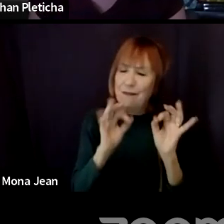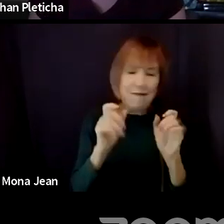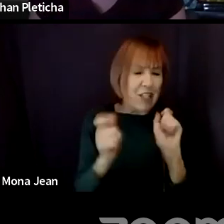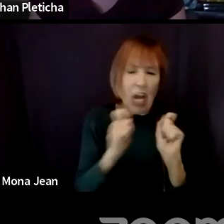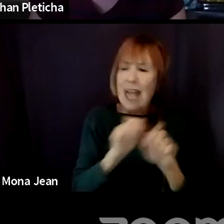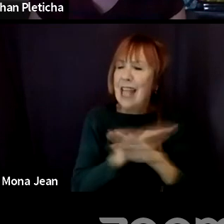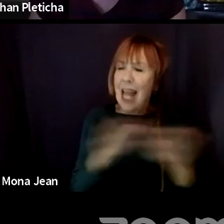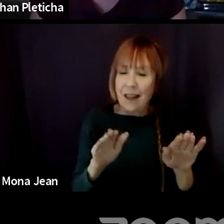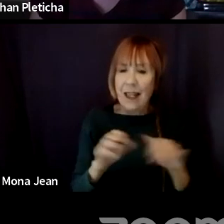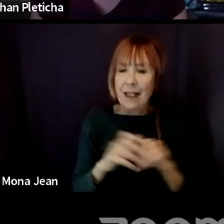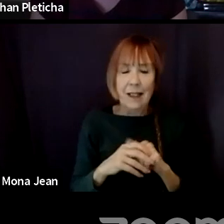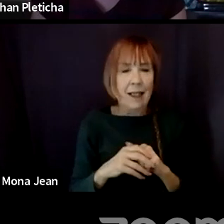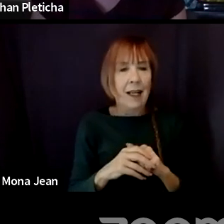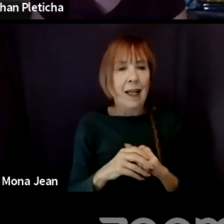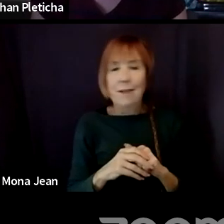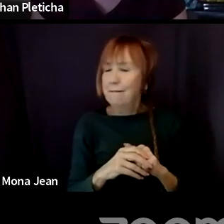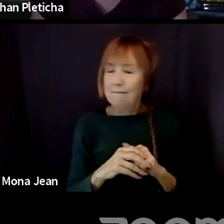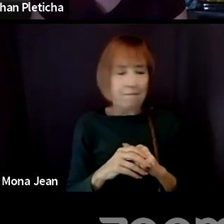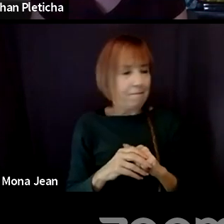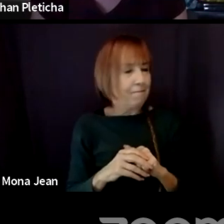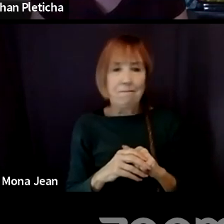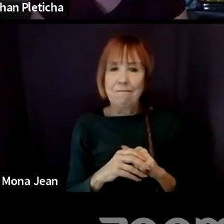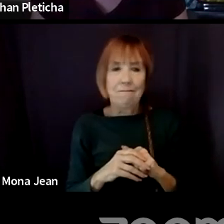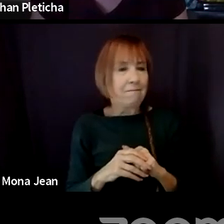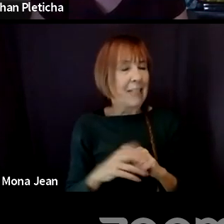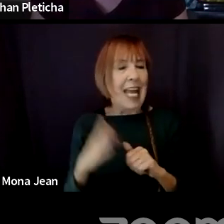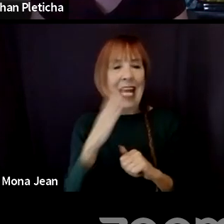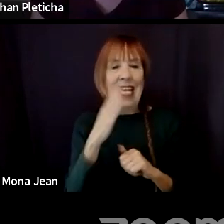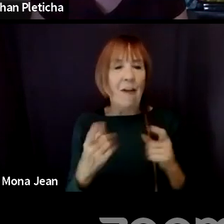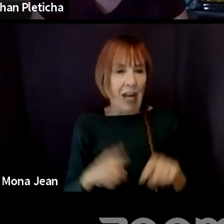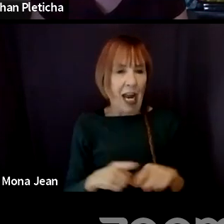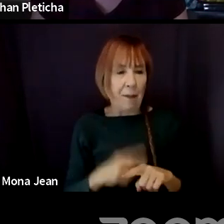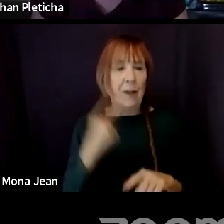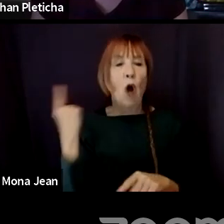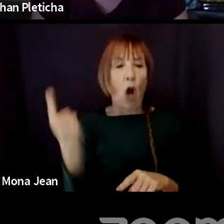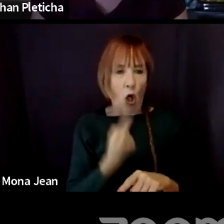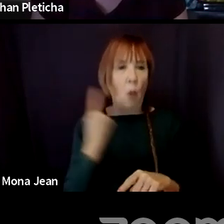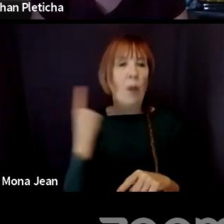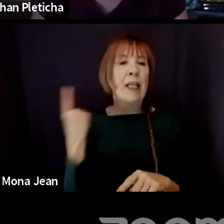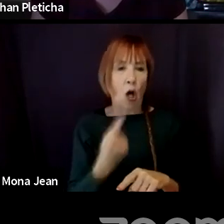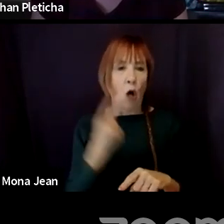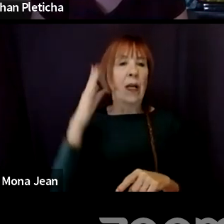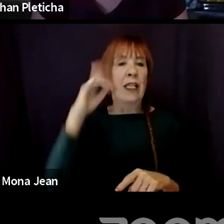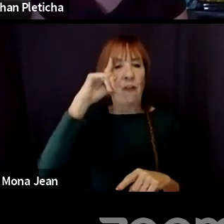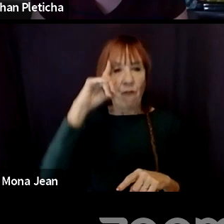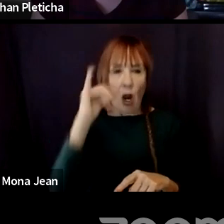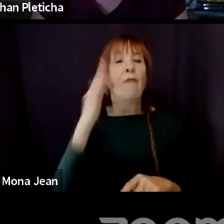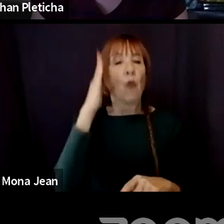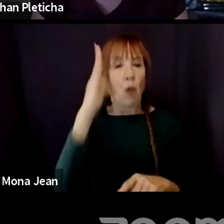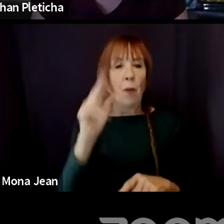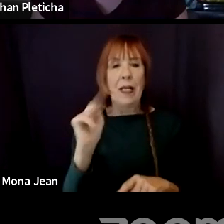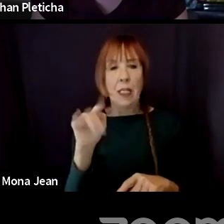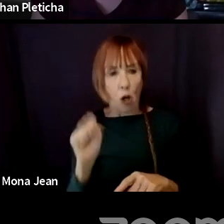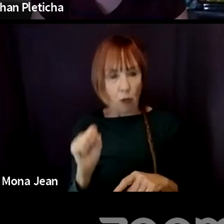there will always be a note. So just, but I would say like and it's also different with most of you.